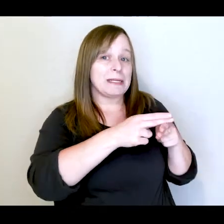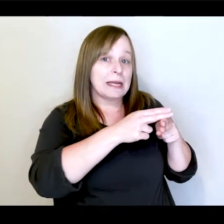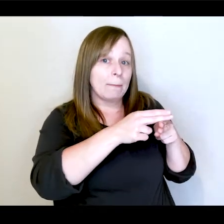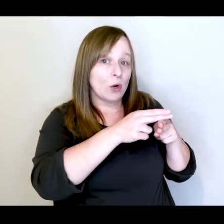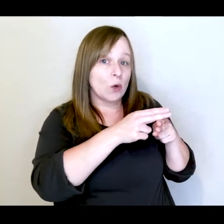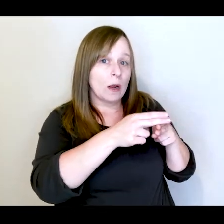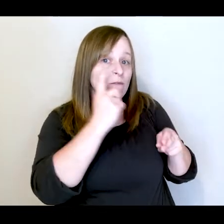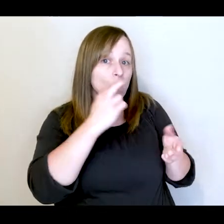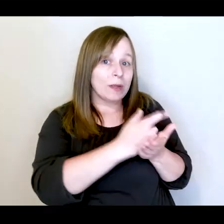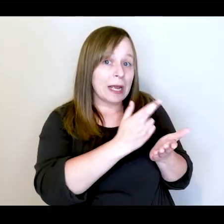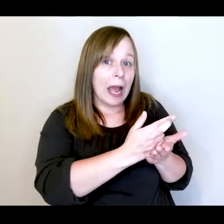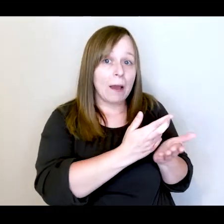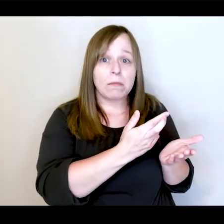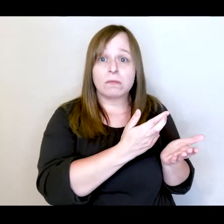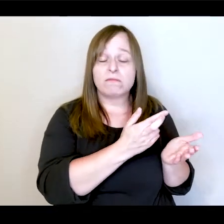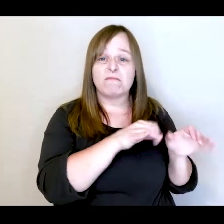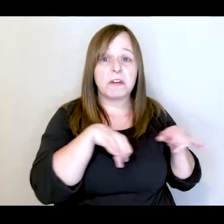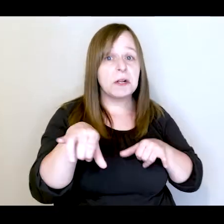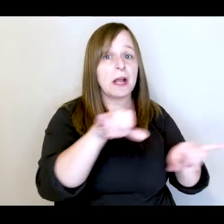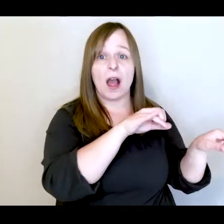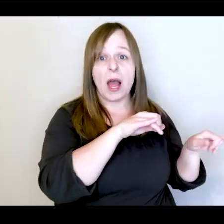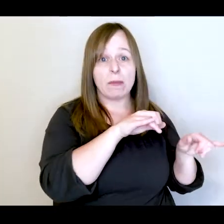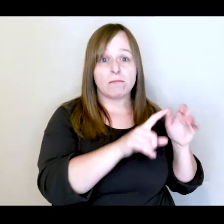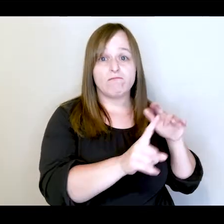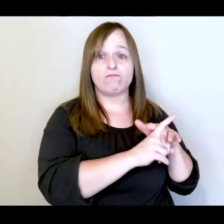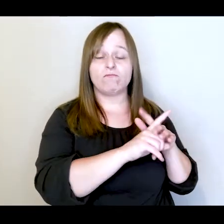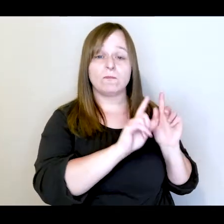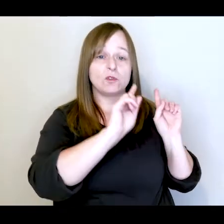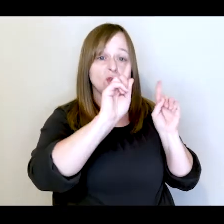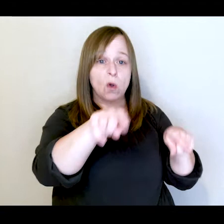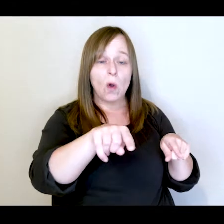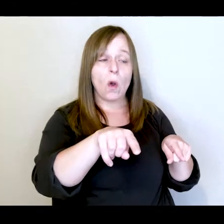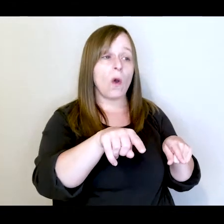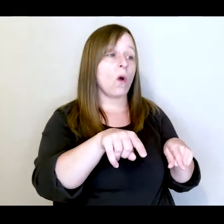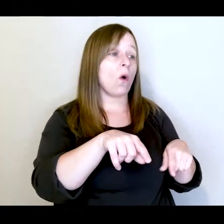temporary stay for rehab. And that's very common that you go in for a